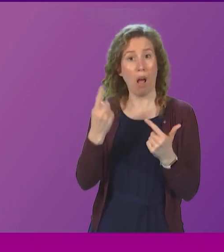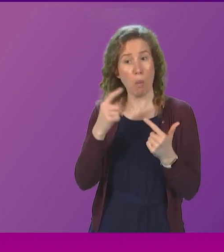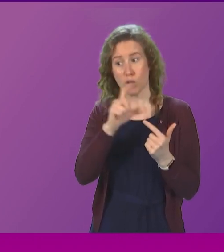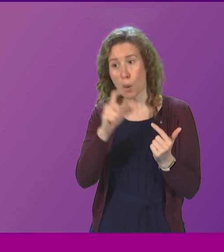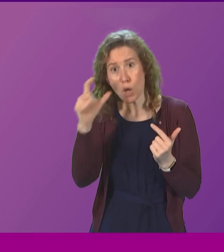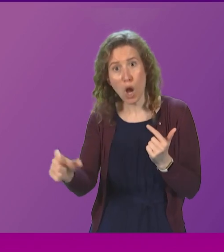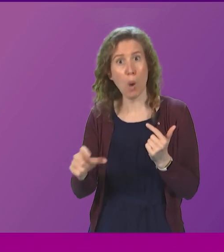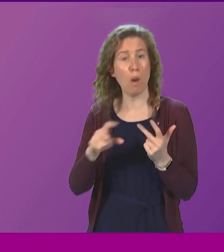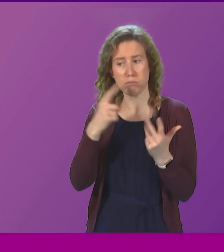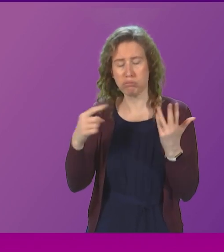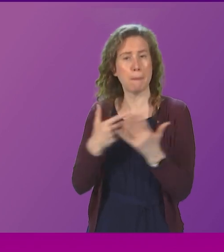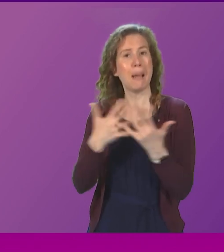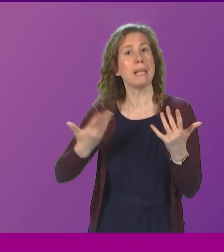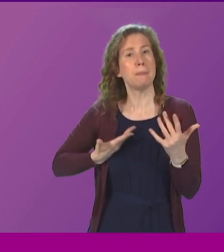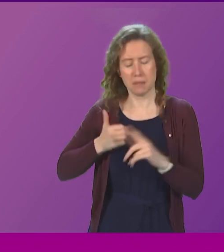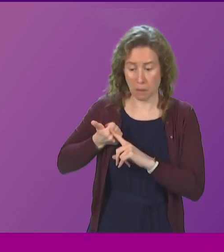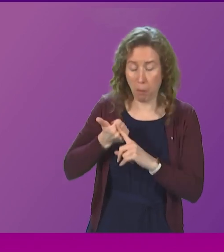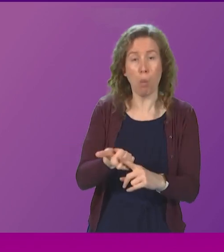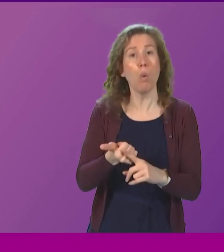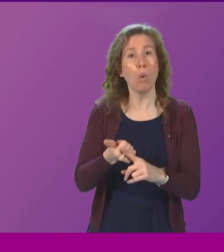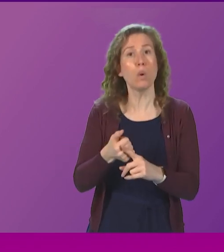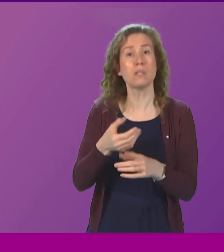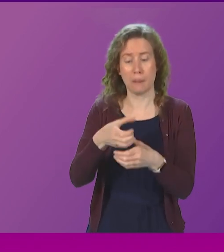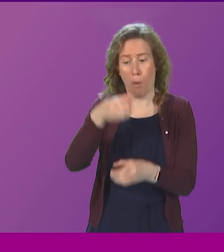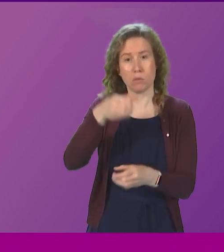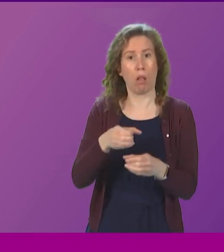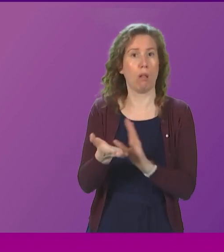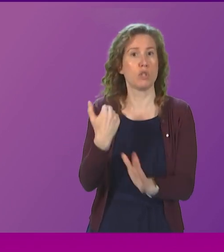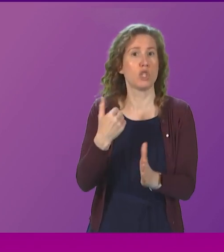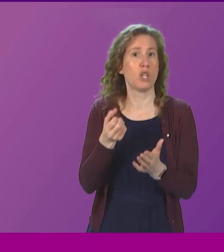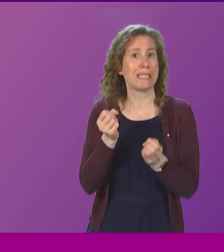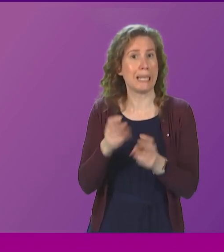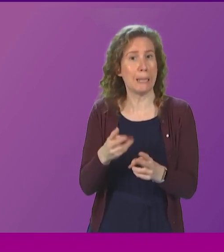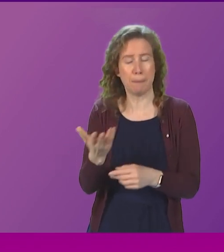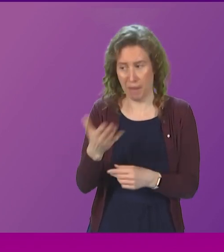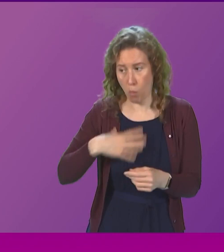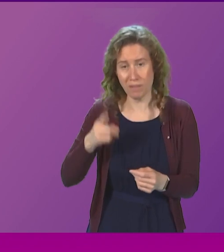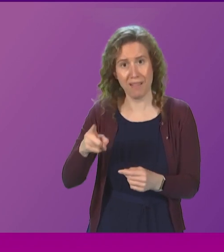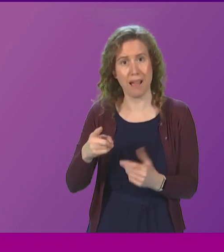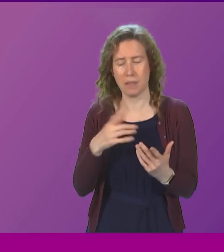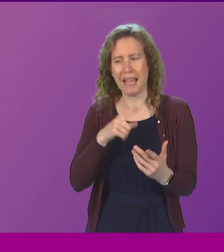other business organisations want the scheme to go ahead, because they see the value of